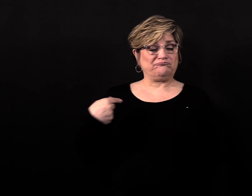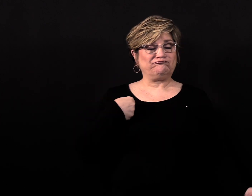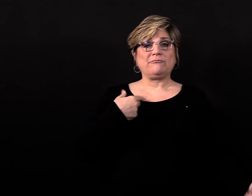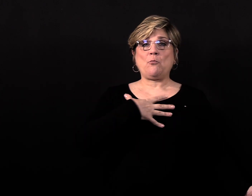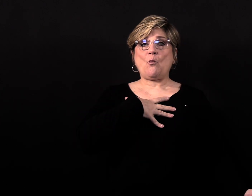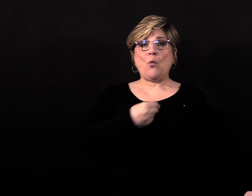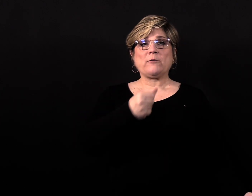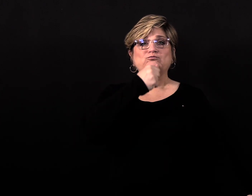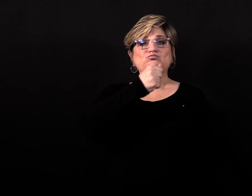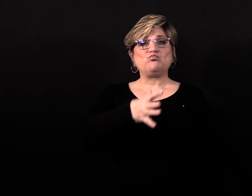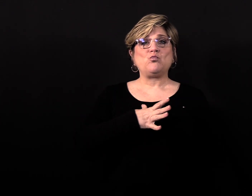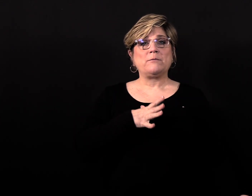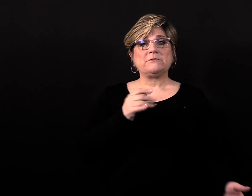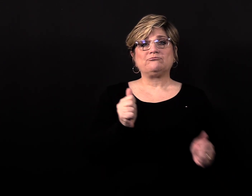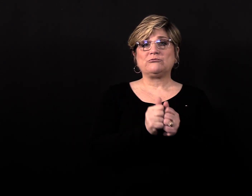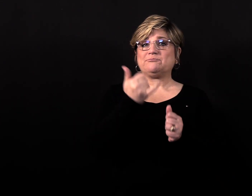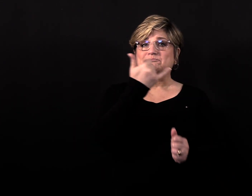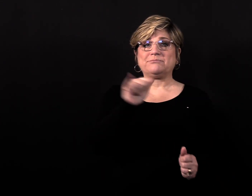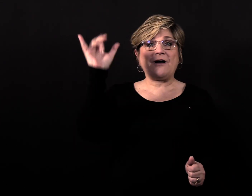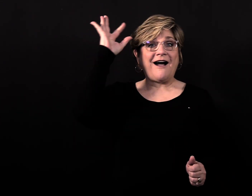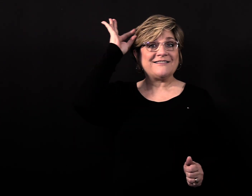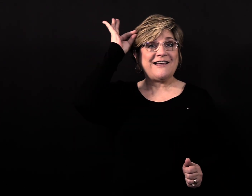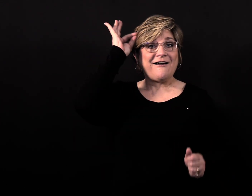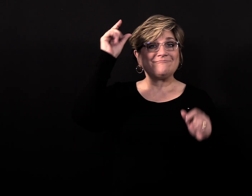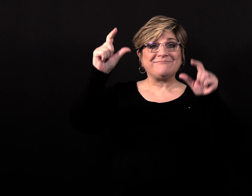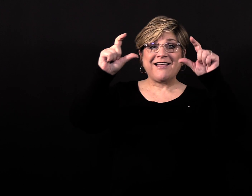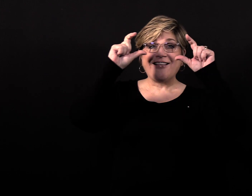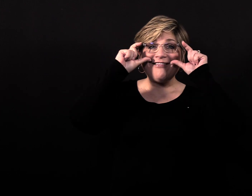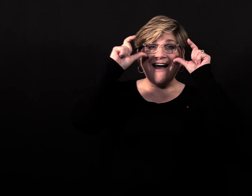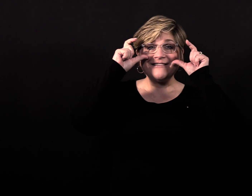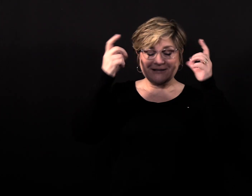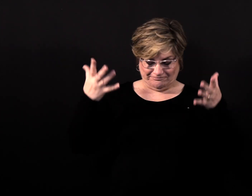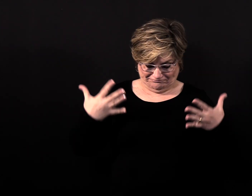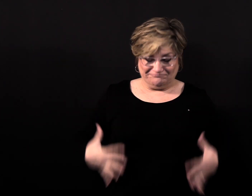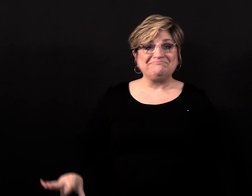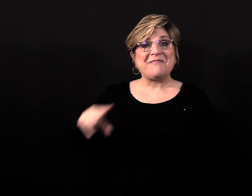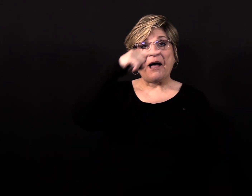Hearing. I am a white woman with blond hair, glasses, and wearing all black.